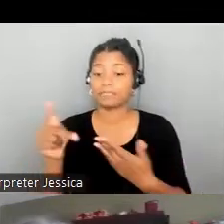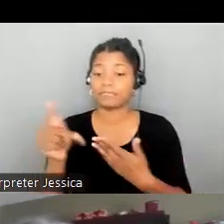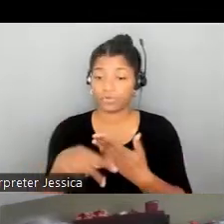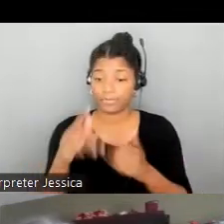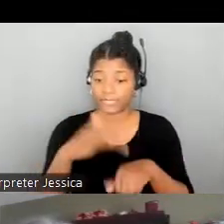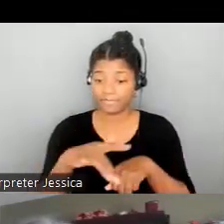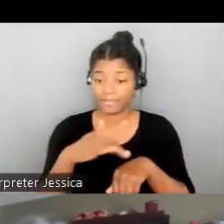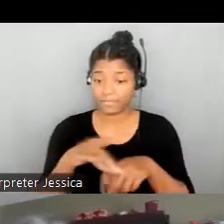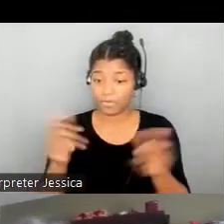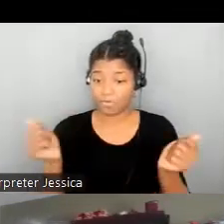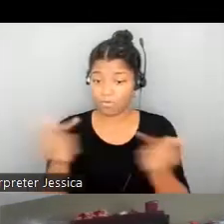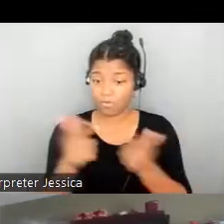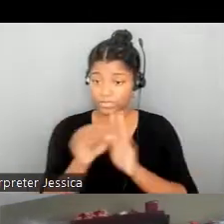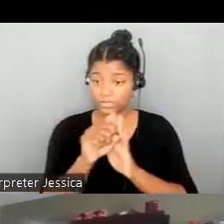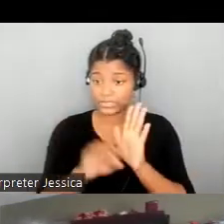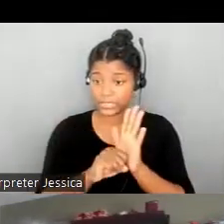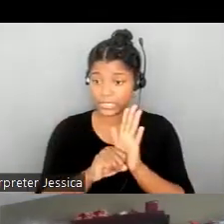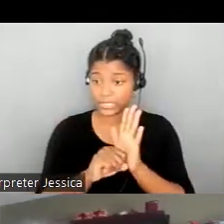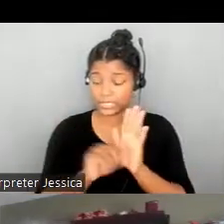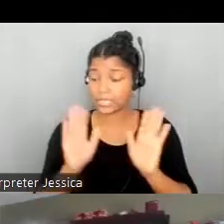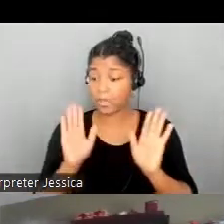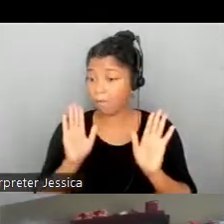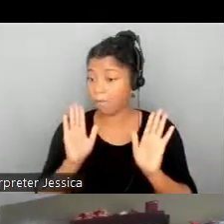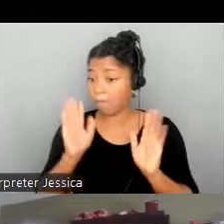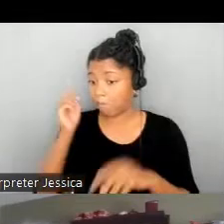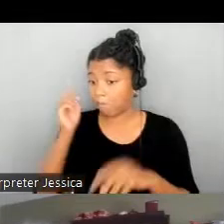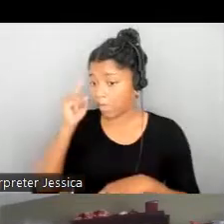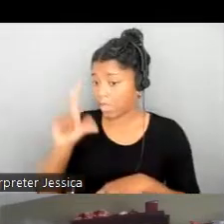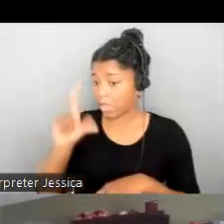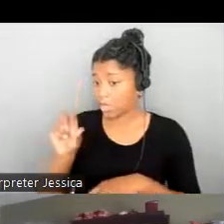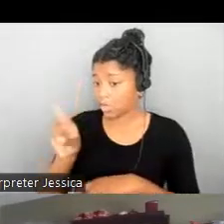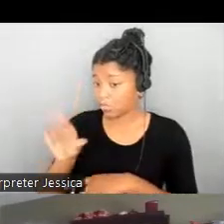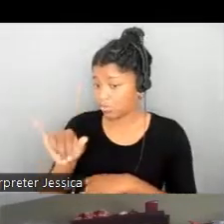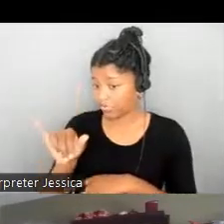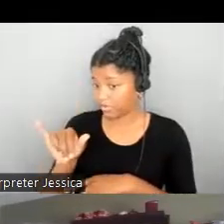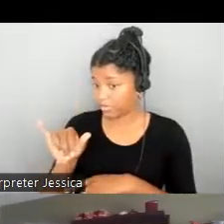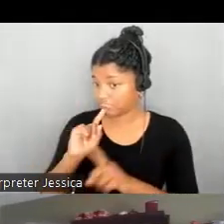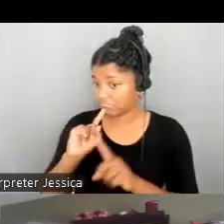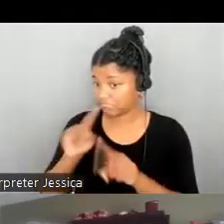I will leave that to Lori or one of the other panelists.